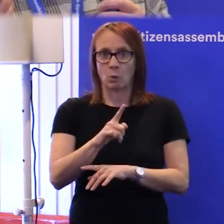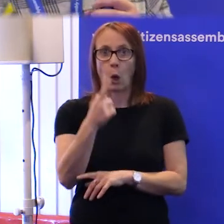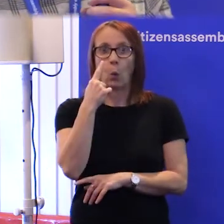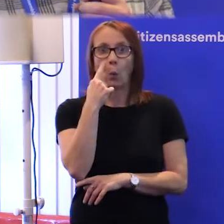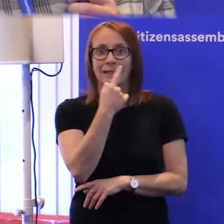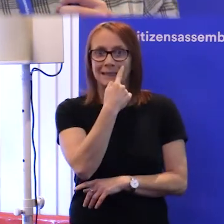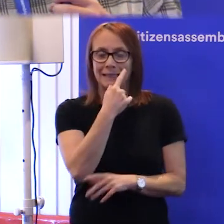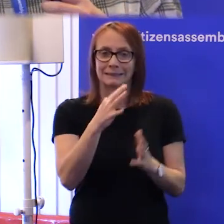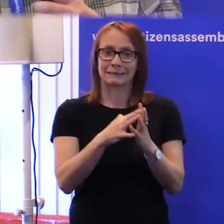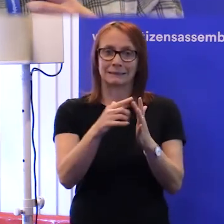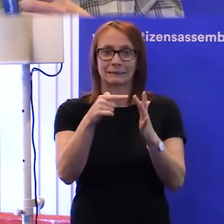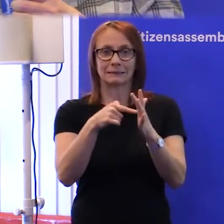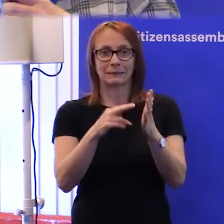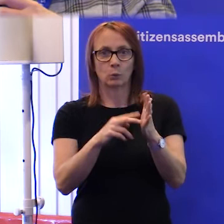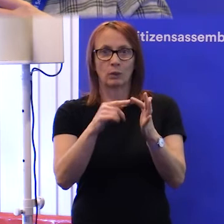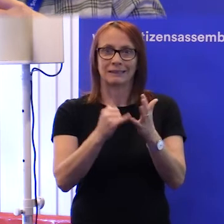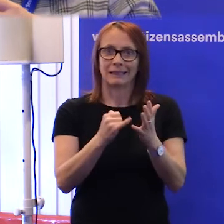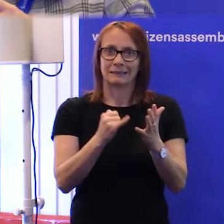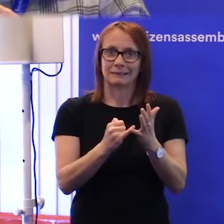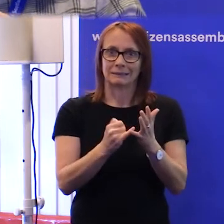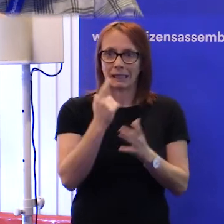are kind of come and talk to you about different things as we move forward are